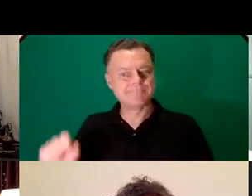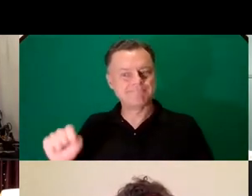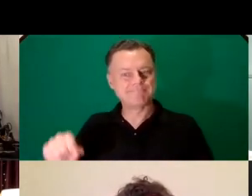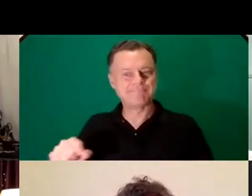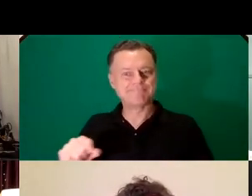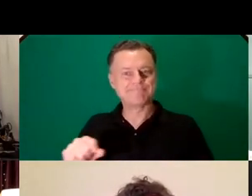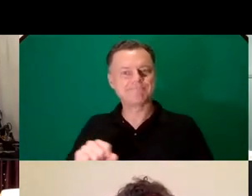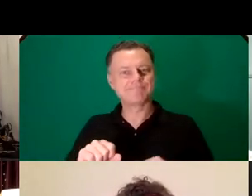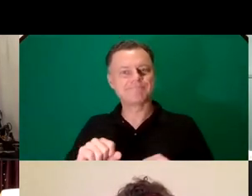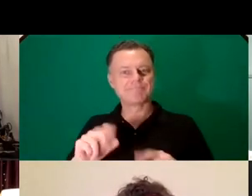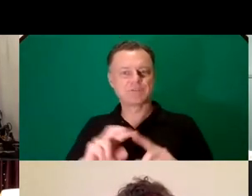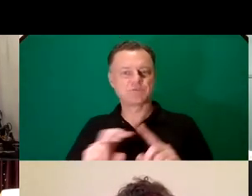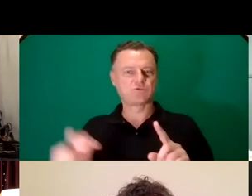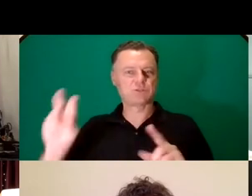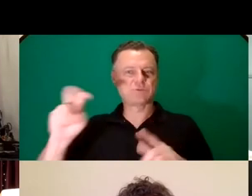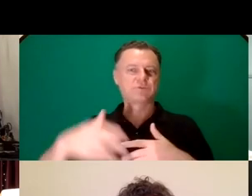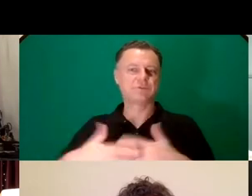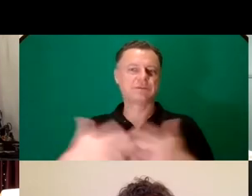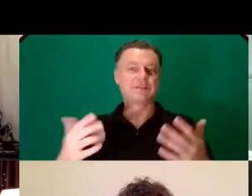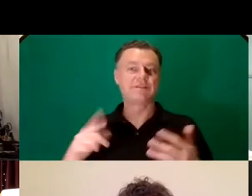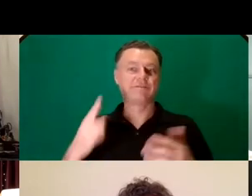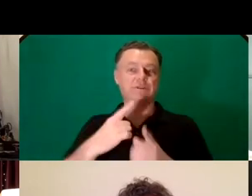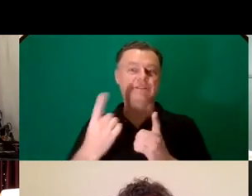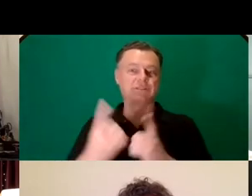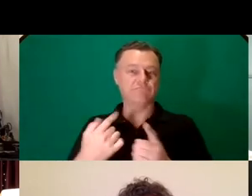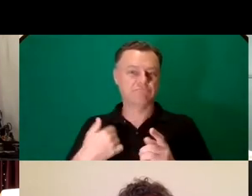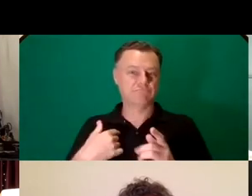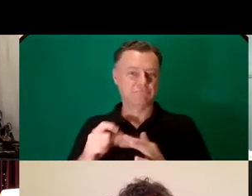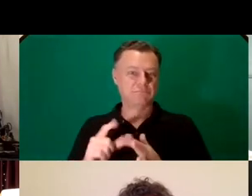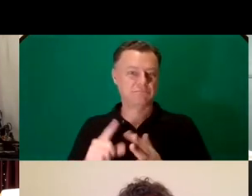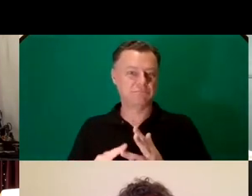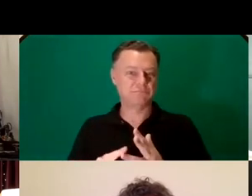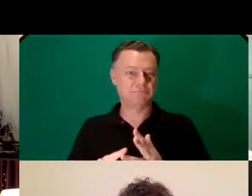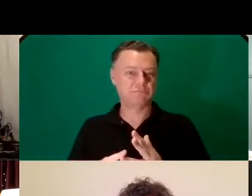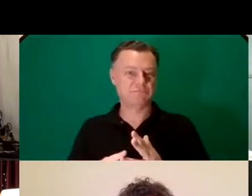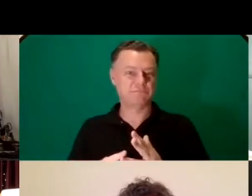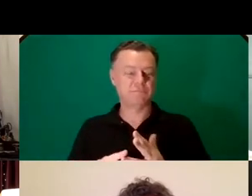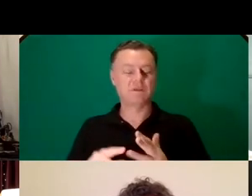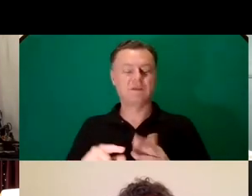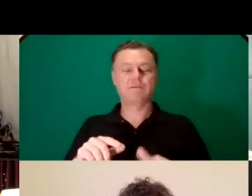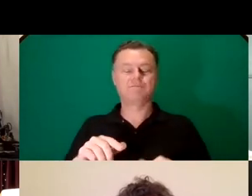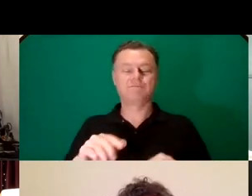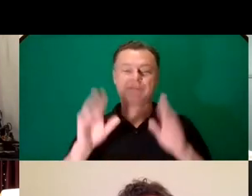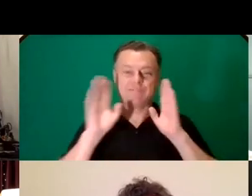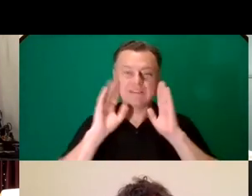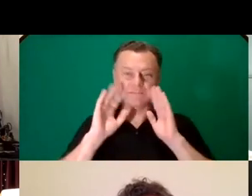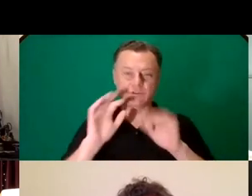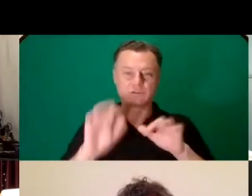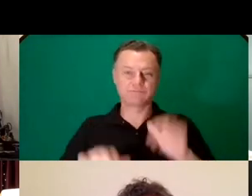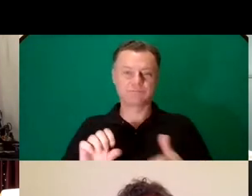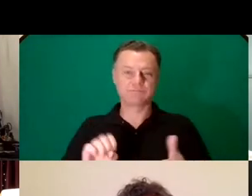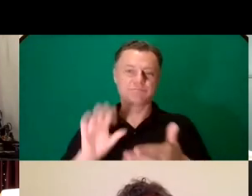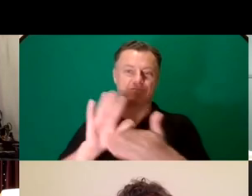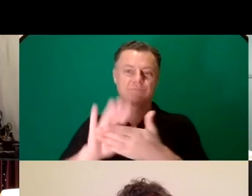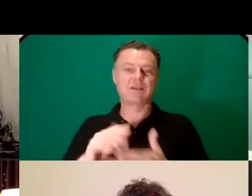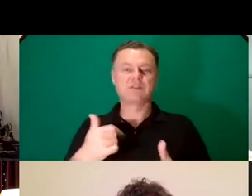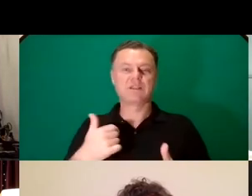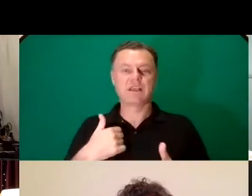So, the very first thing I did was put up a Facebook post and it was sort of me coming out about